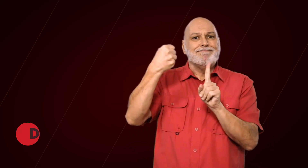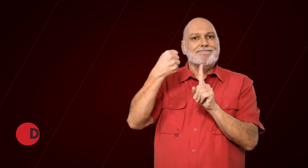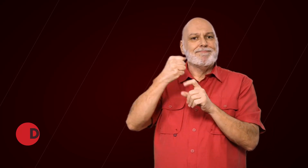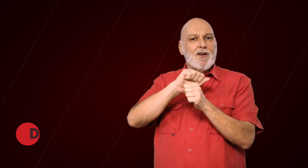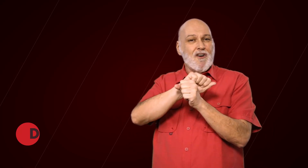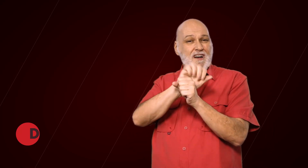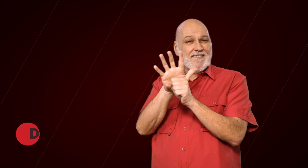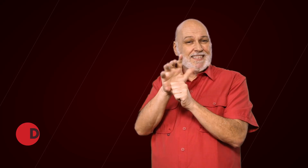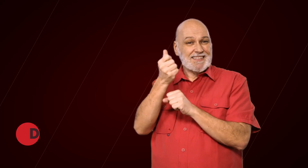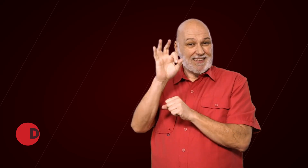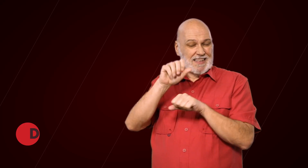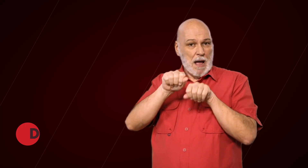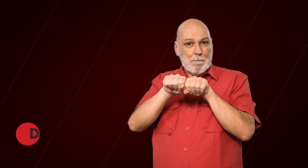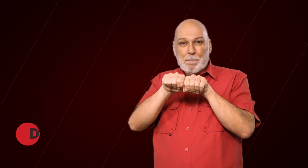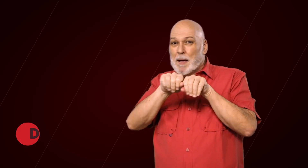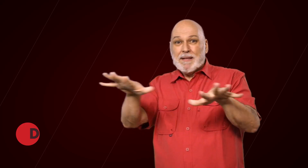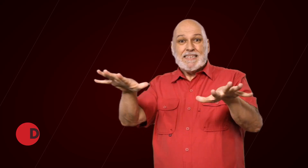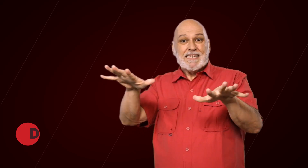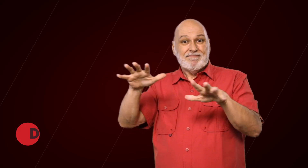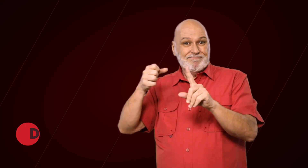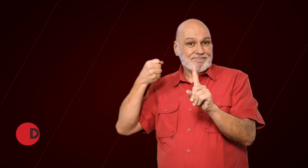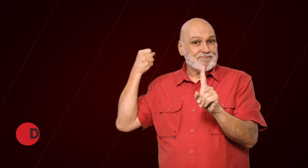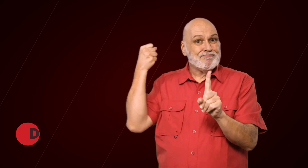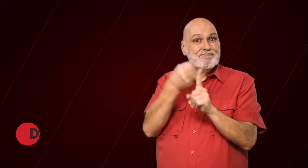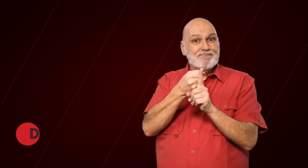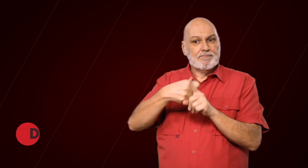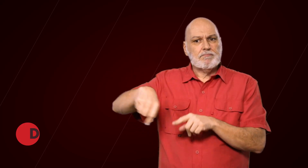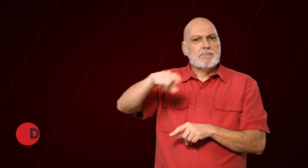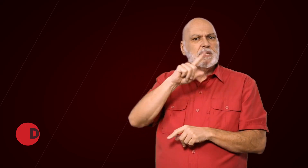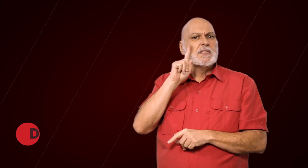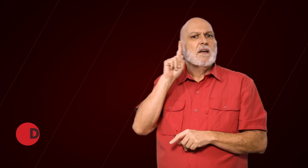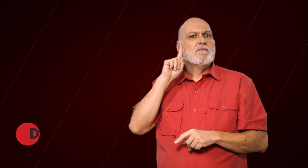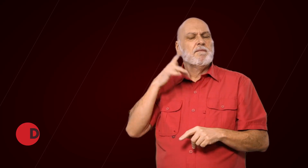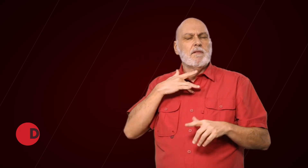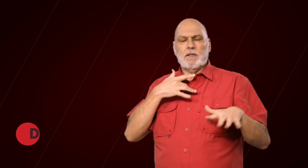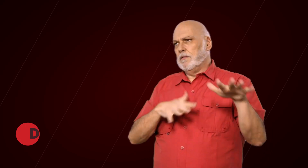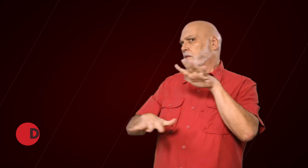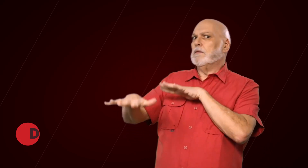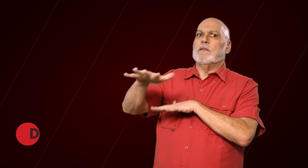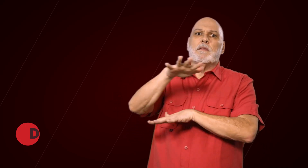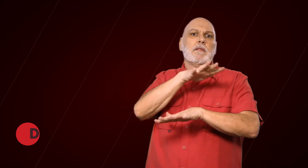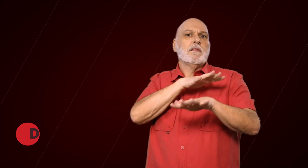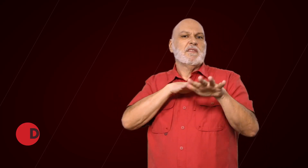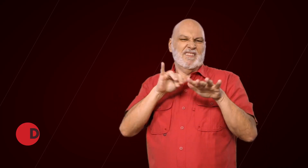The impact of COVID-19 pandemic especially on